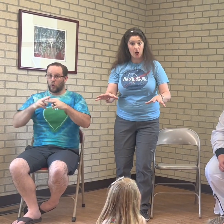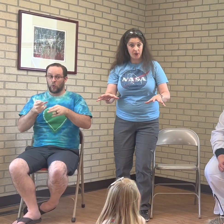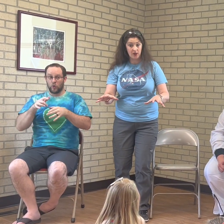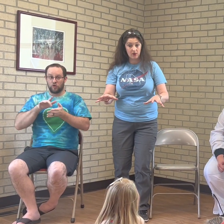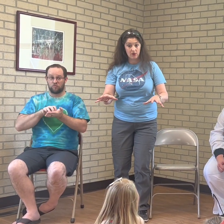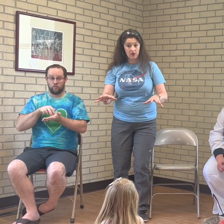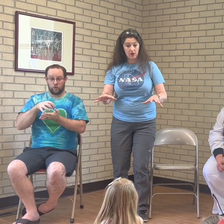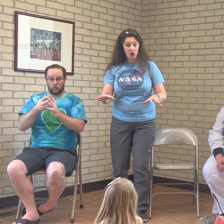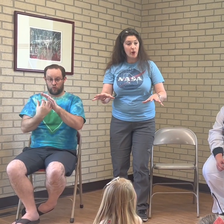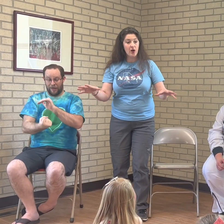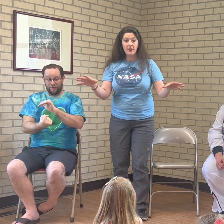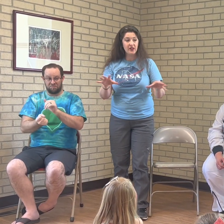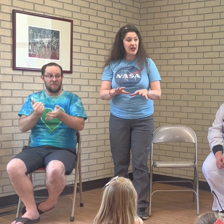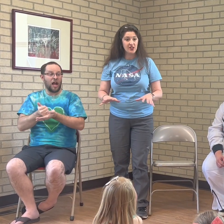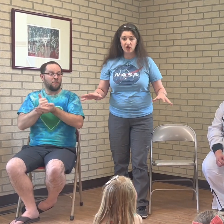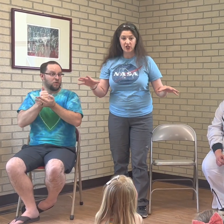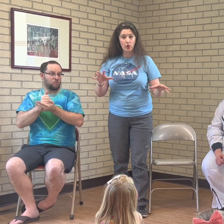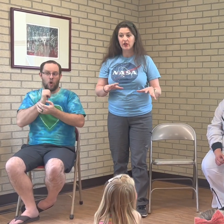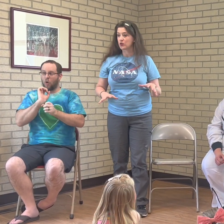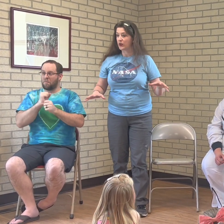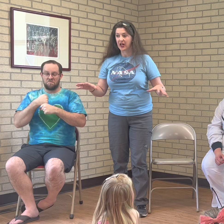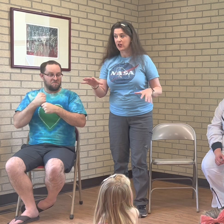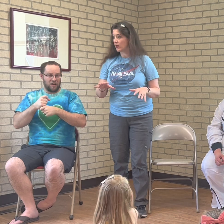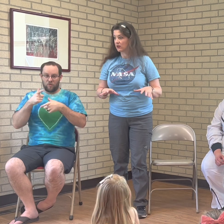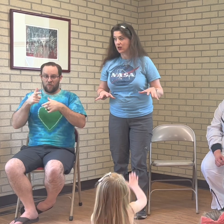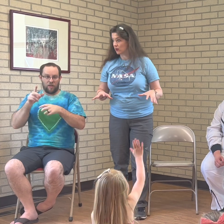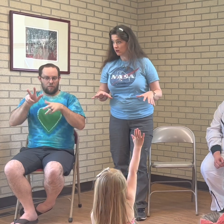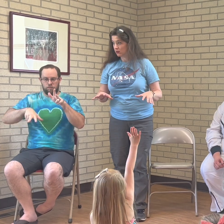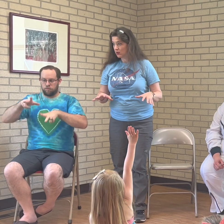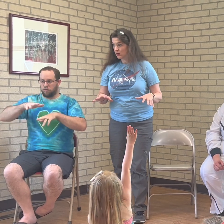so that helps. We don't make the astronauts wear this when they hike around on earth.